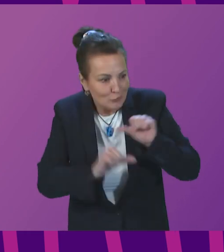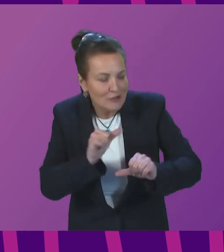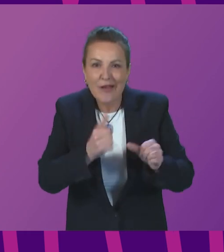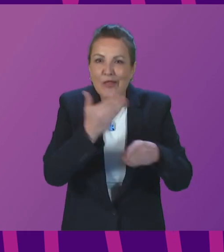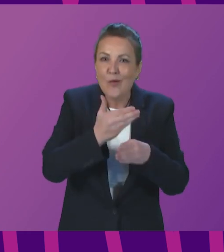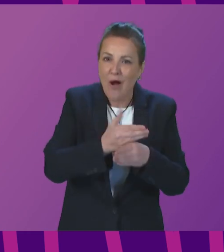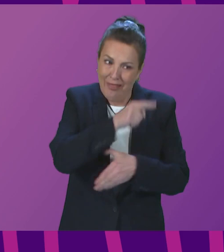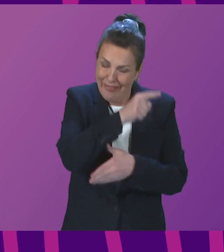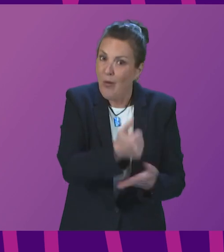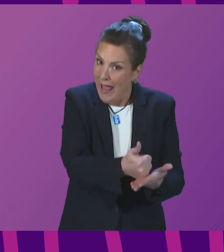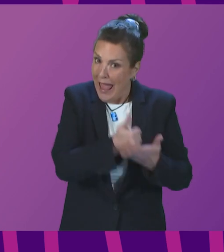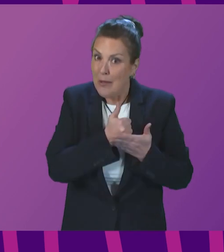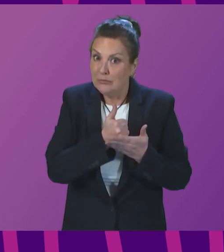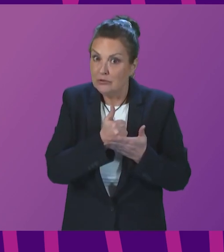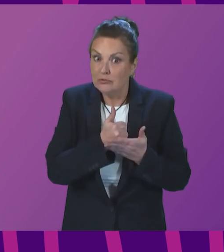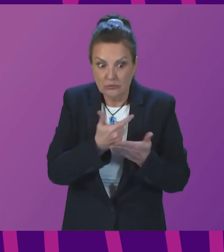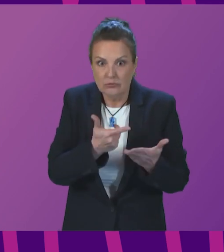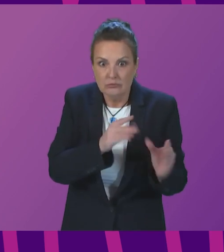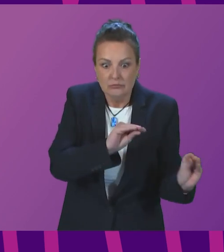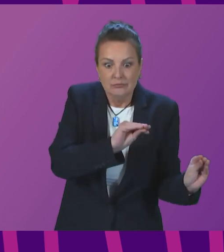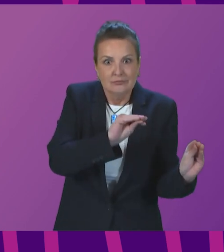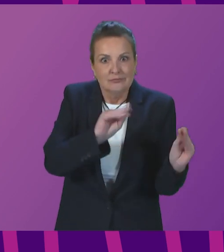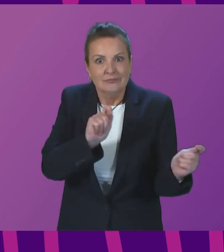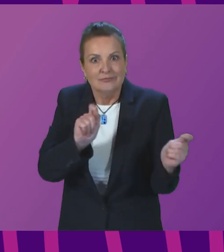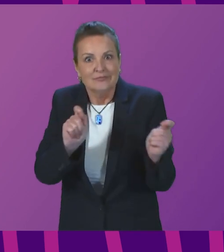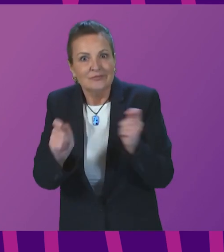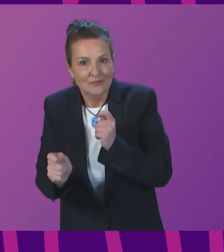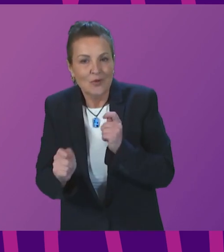transition to renewable and low-carbon sources of energy.